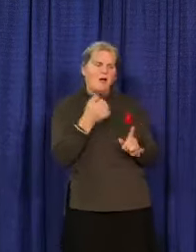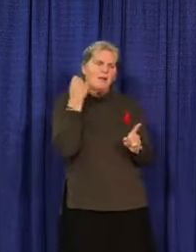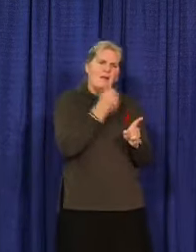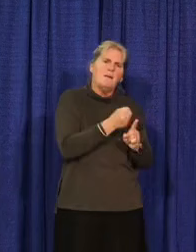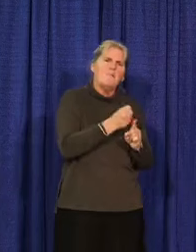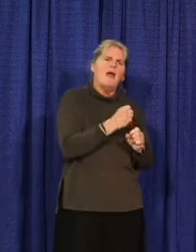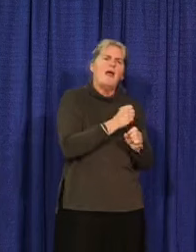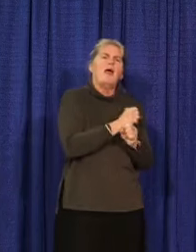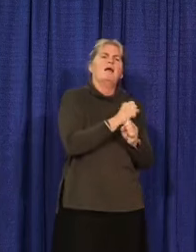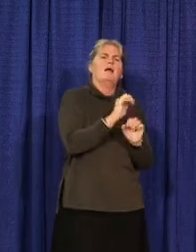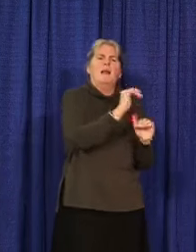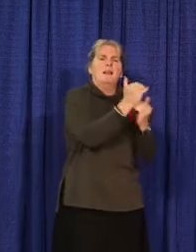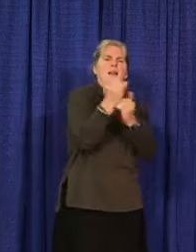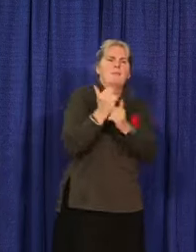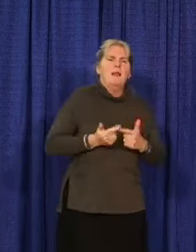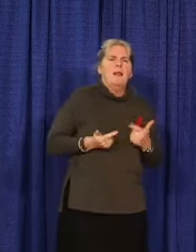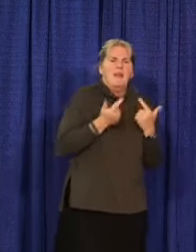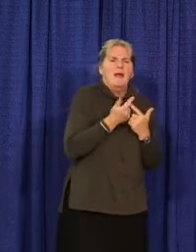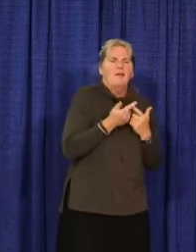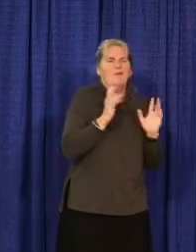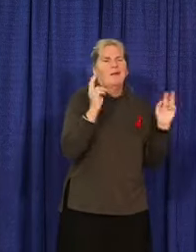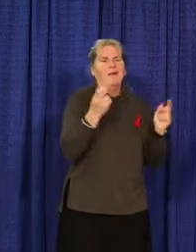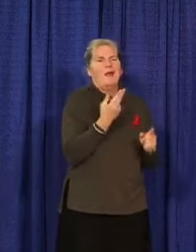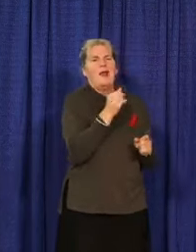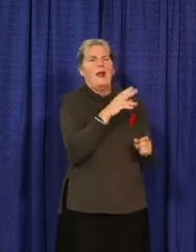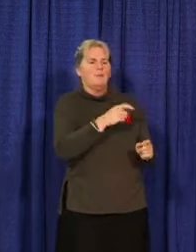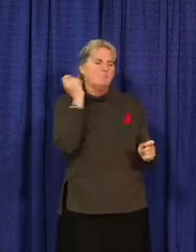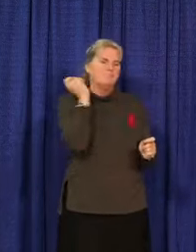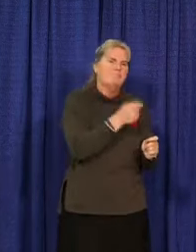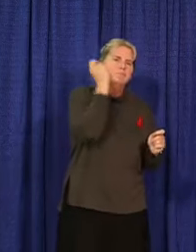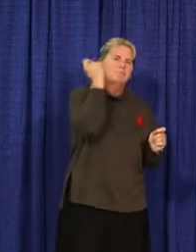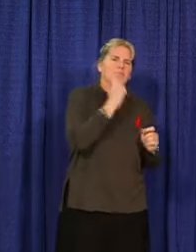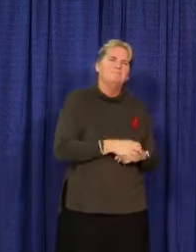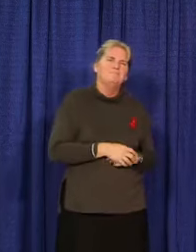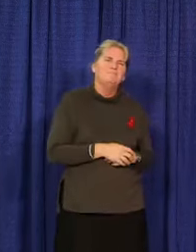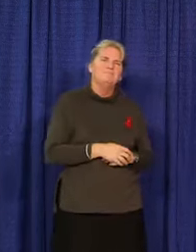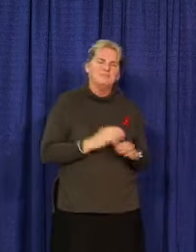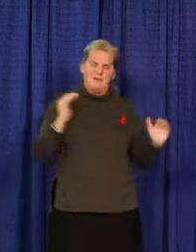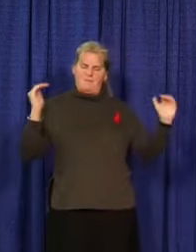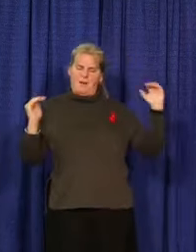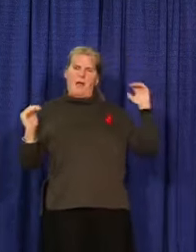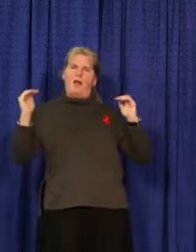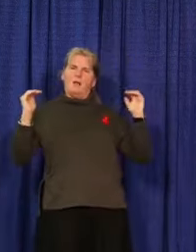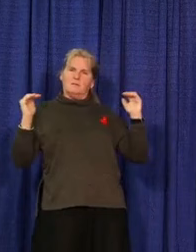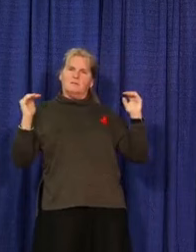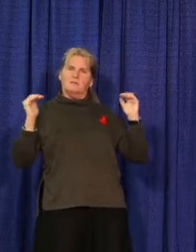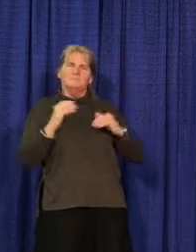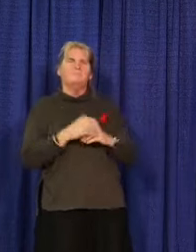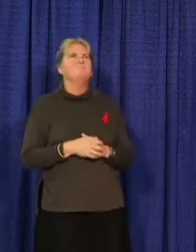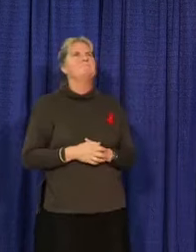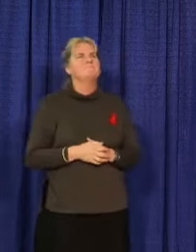restrictive public health measures, the hammer." That is the end of the quote.